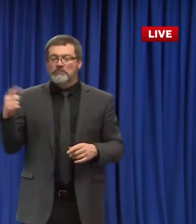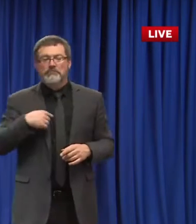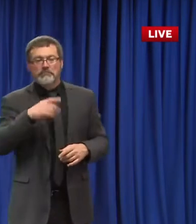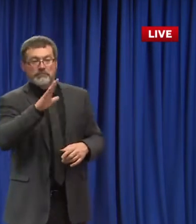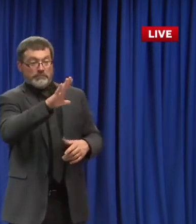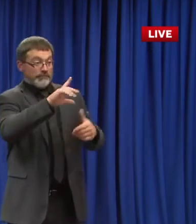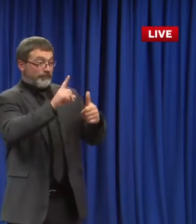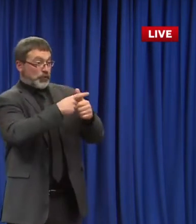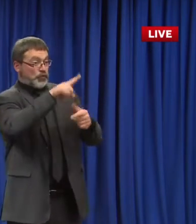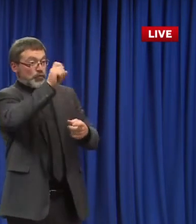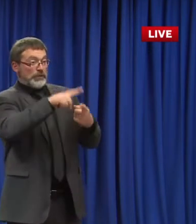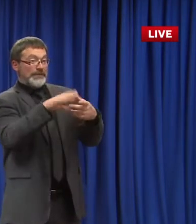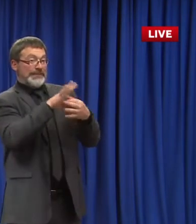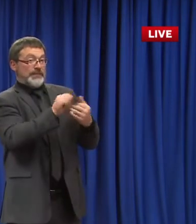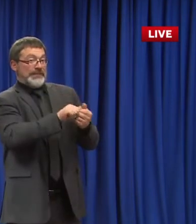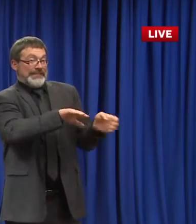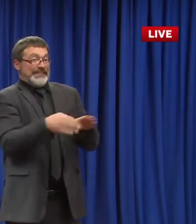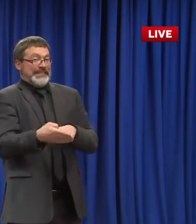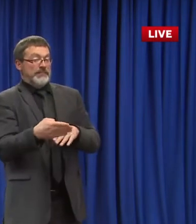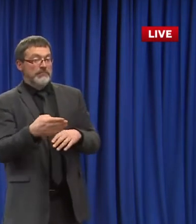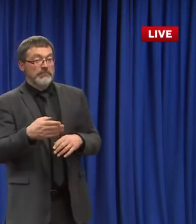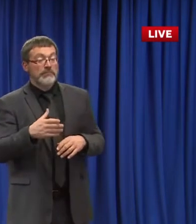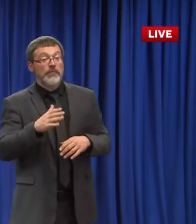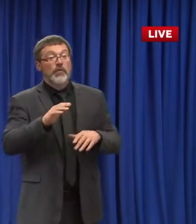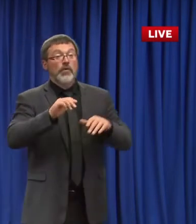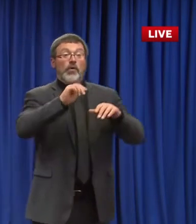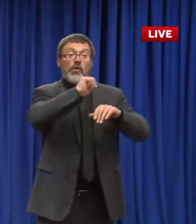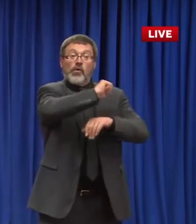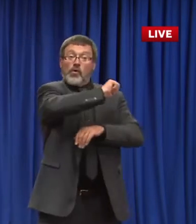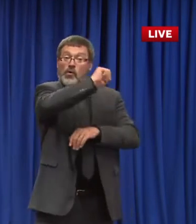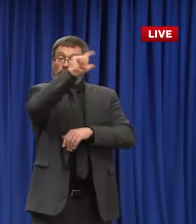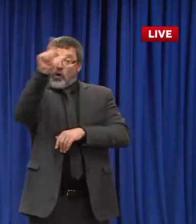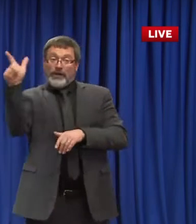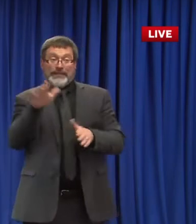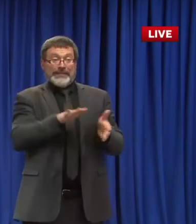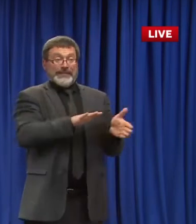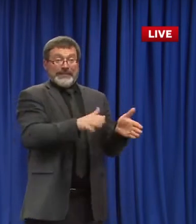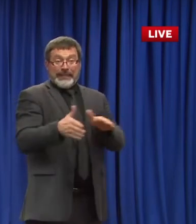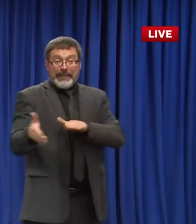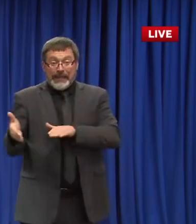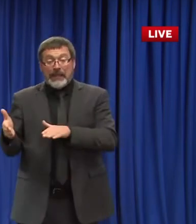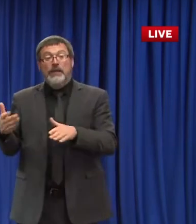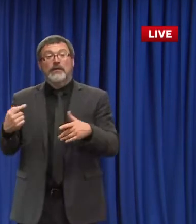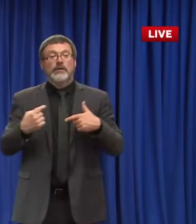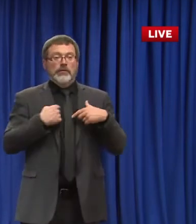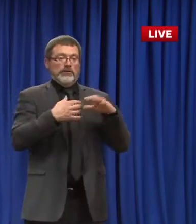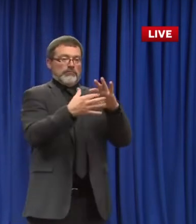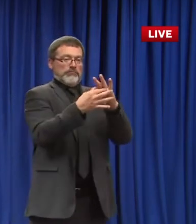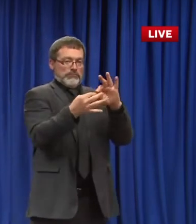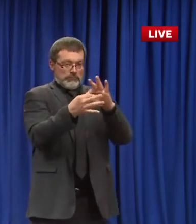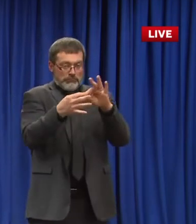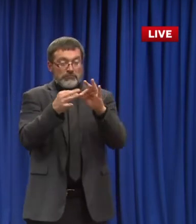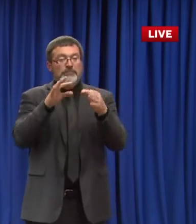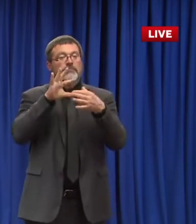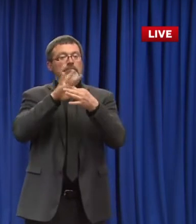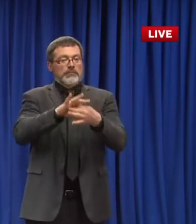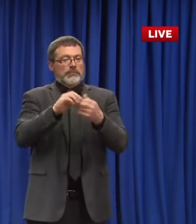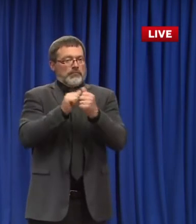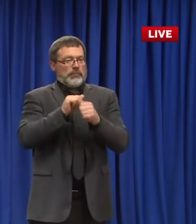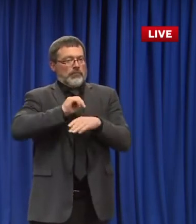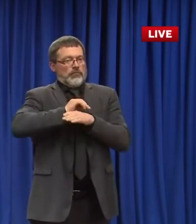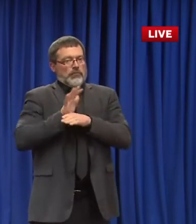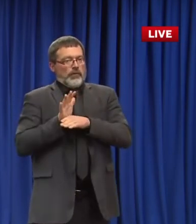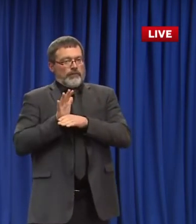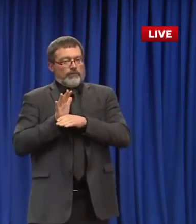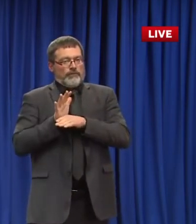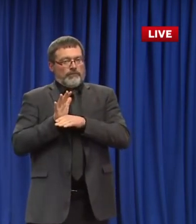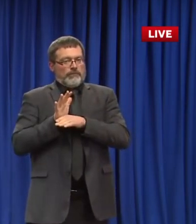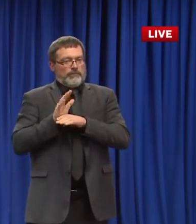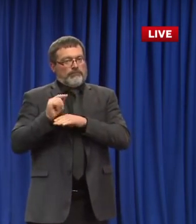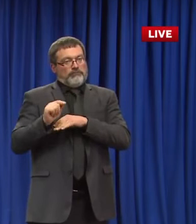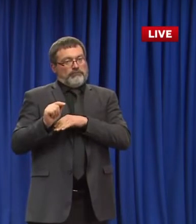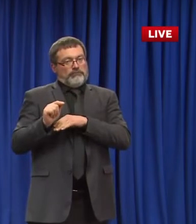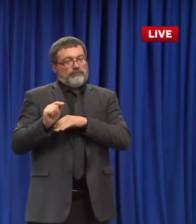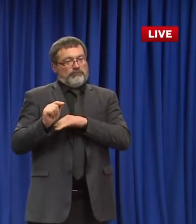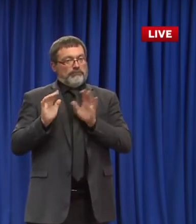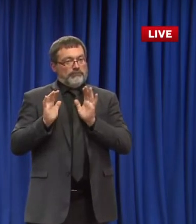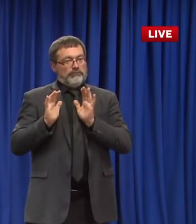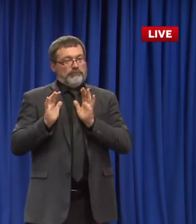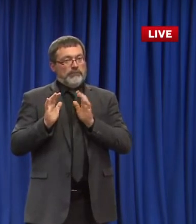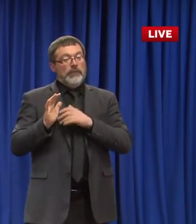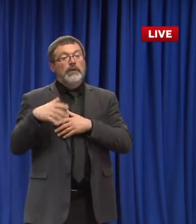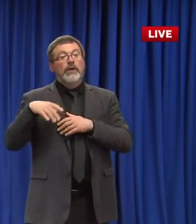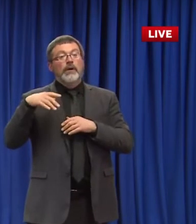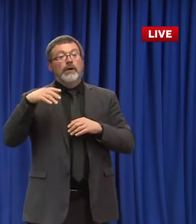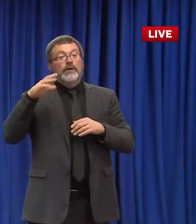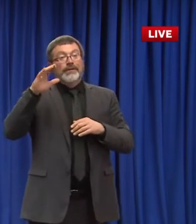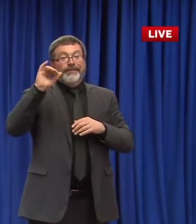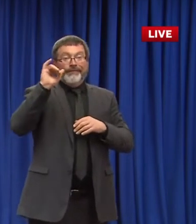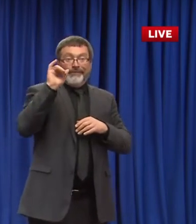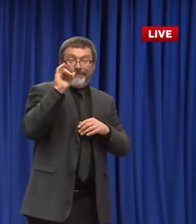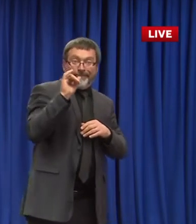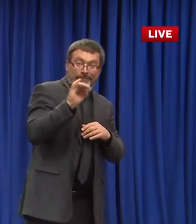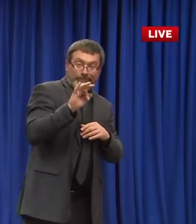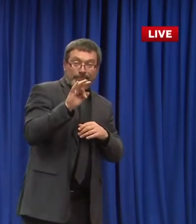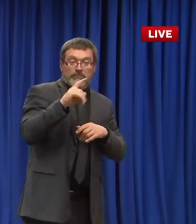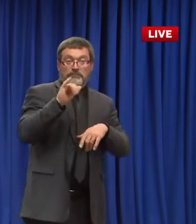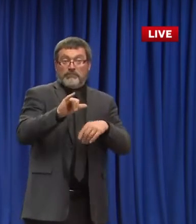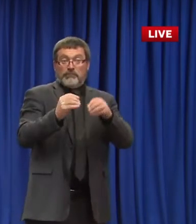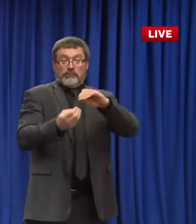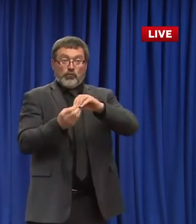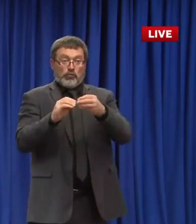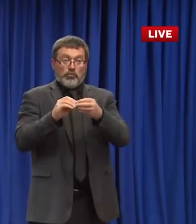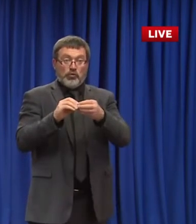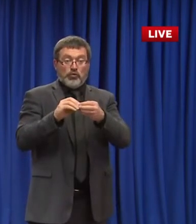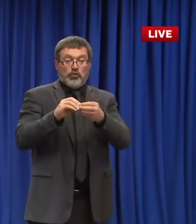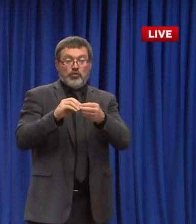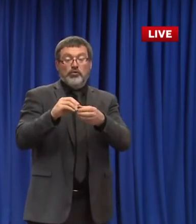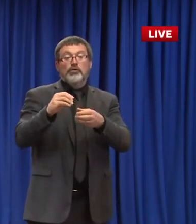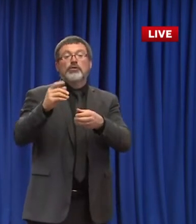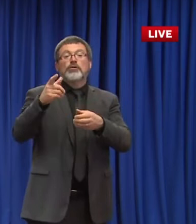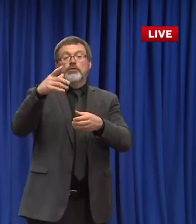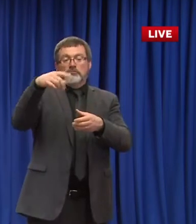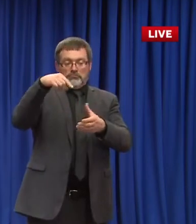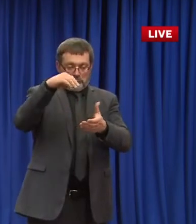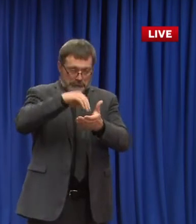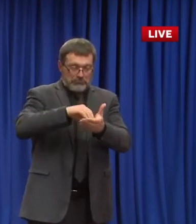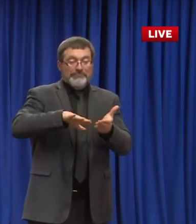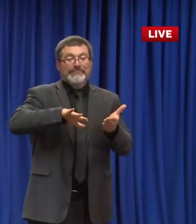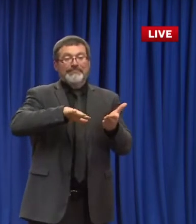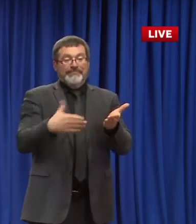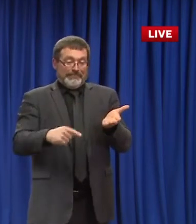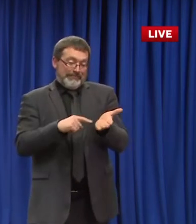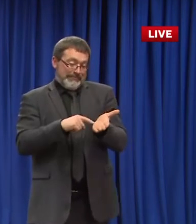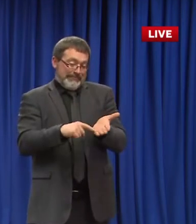LET ME RESPOND TO THE QUESTION ABOUT THE THE DEATHS ALL OF THE DEATHS RELATED TO COVID-19 THAT WE ANNOUNCED OUR REQUIRE THAT THE PERSON WHO WHO PASSED AWAY HAS A DEATH CERTIFICATE OR